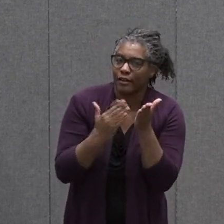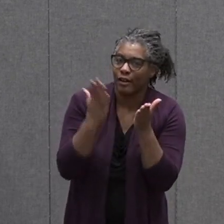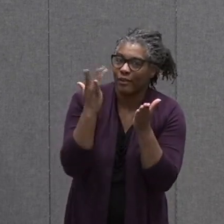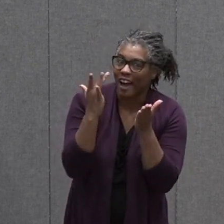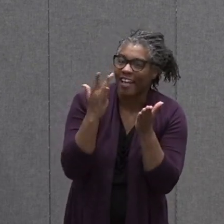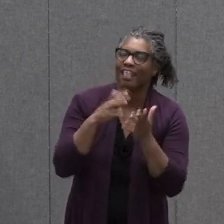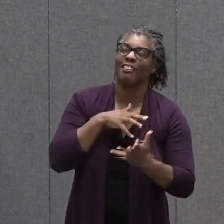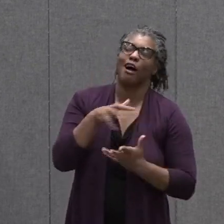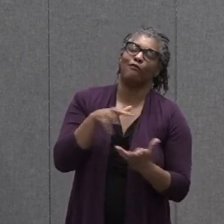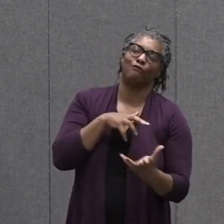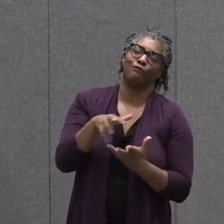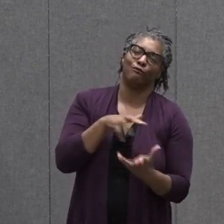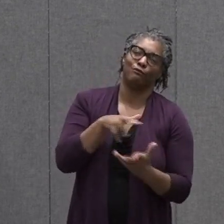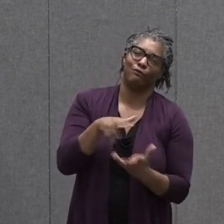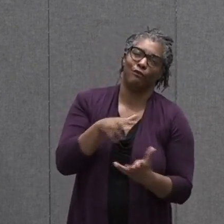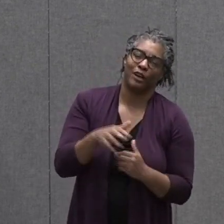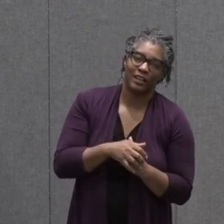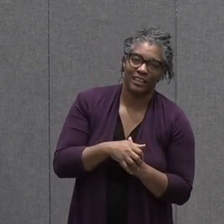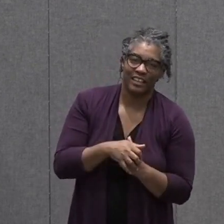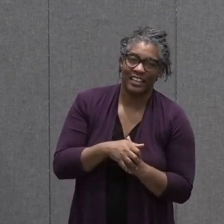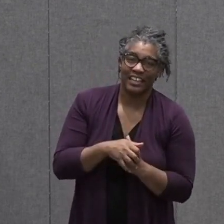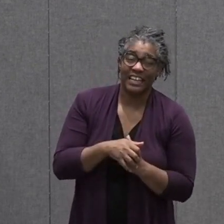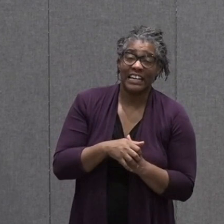And when Egg went rolling down the road,